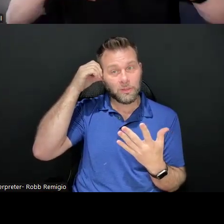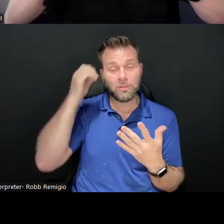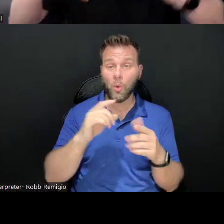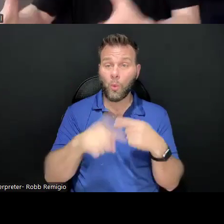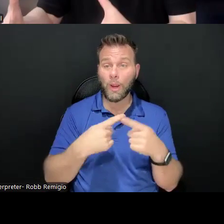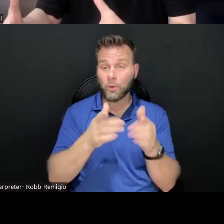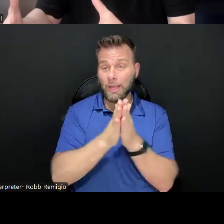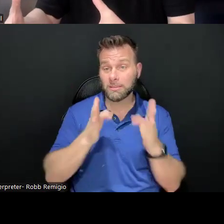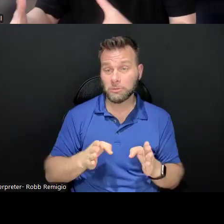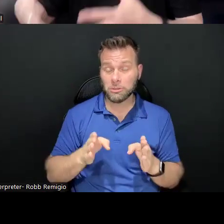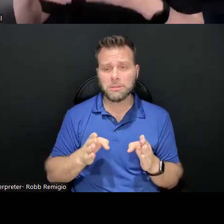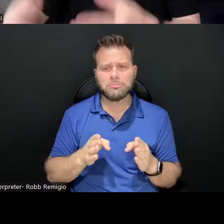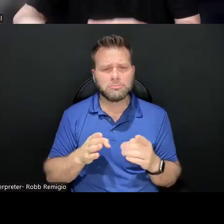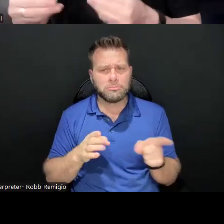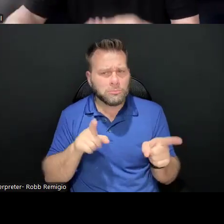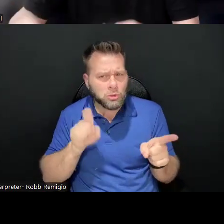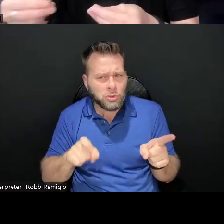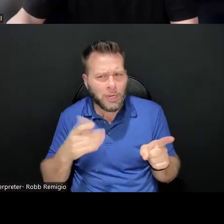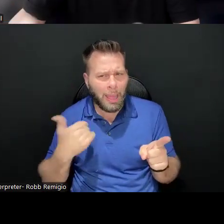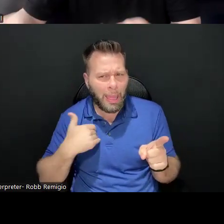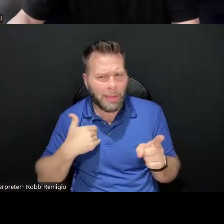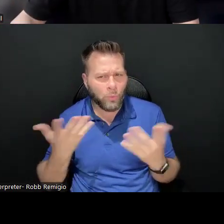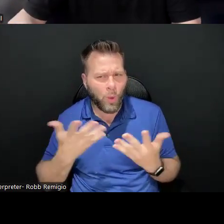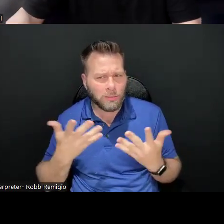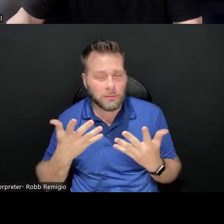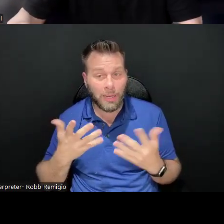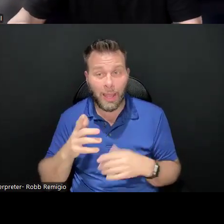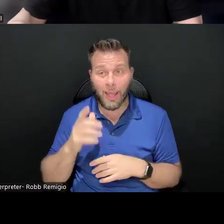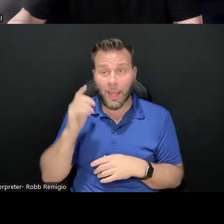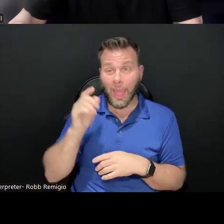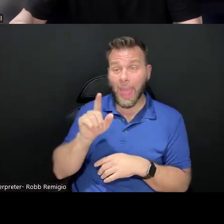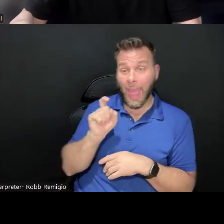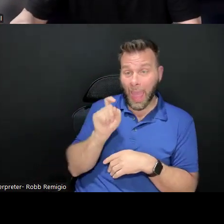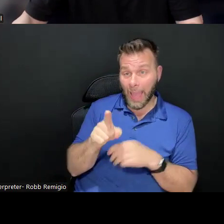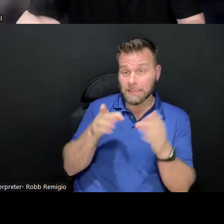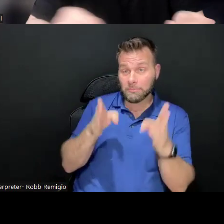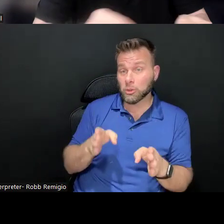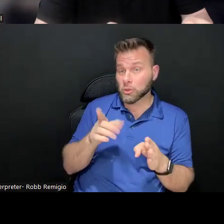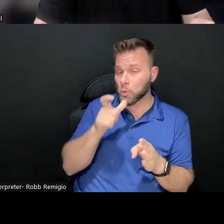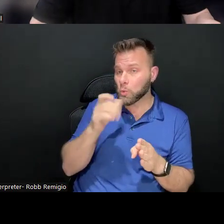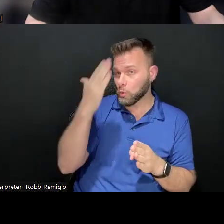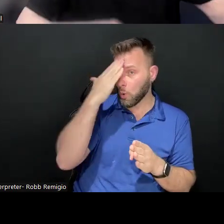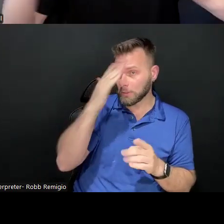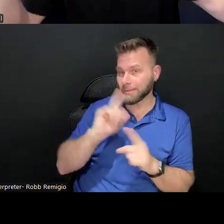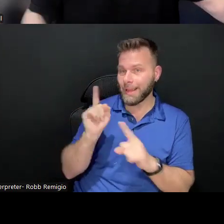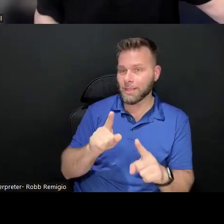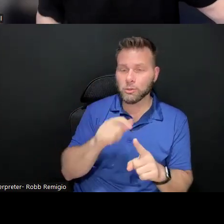When you ask somebody, what should this person have, ask that from somebody with whom you know has the answers.